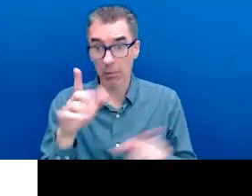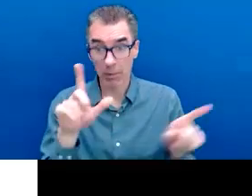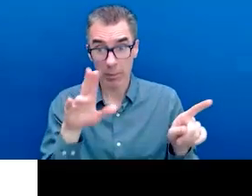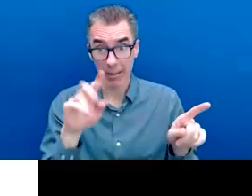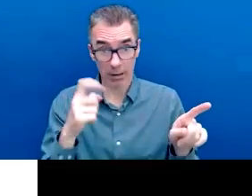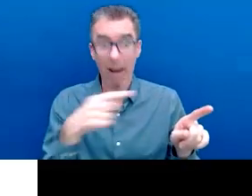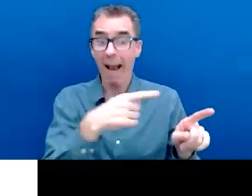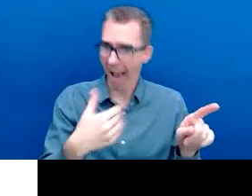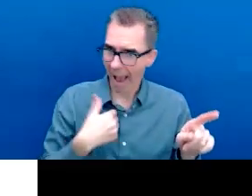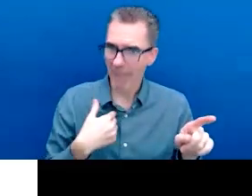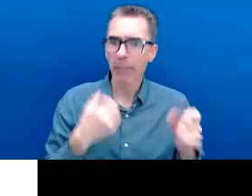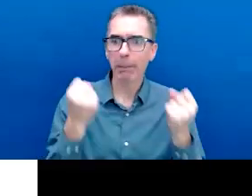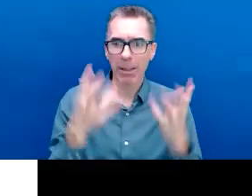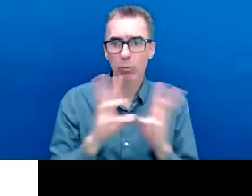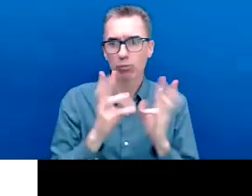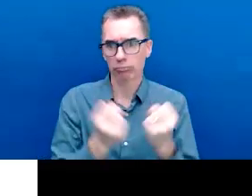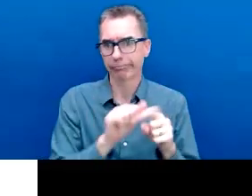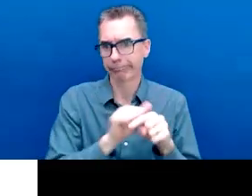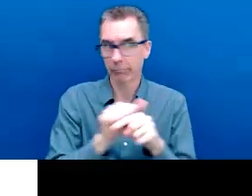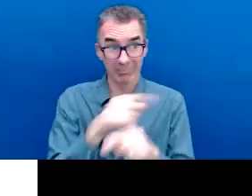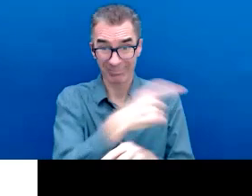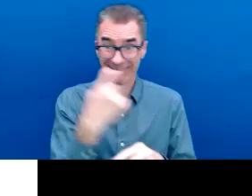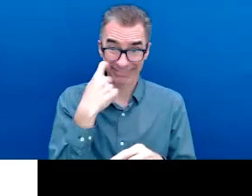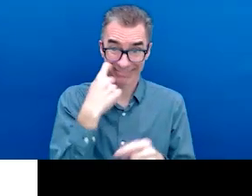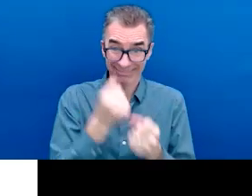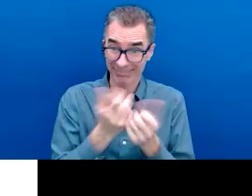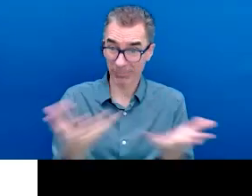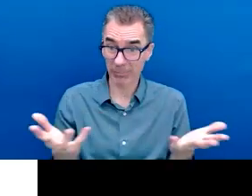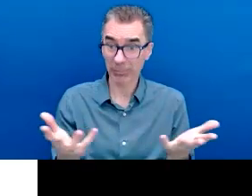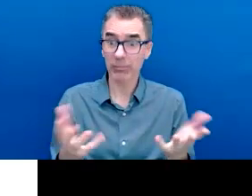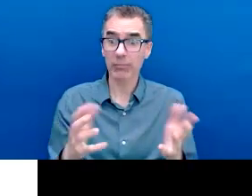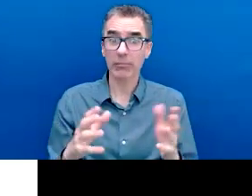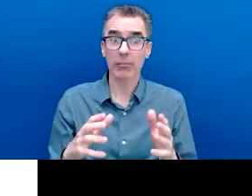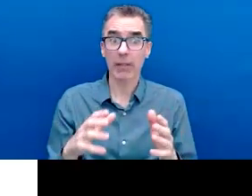They actually just released a whole training series for this semester